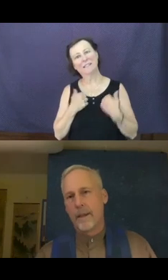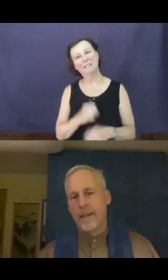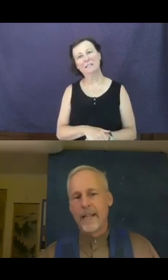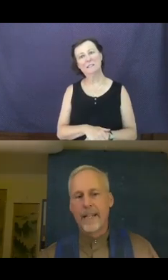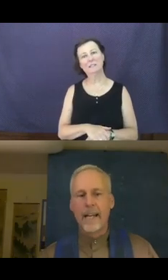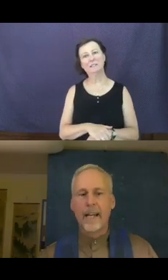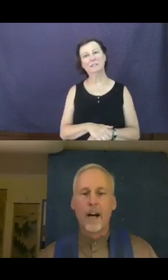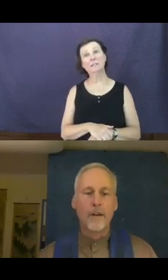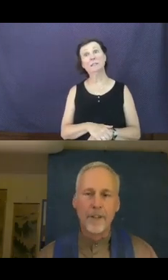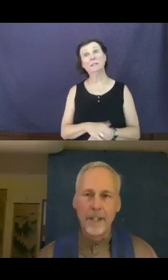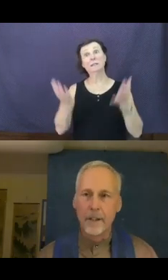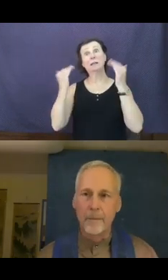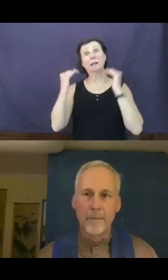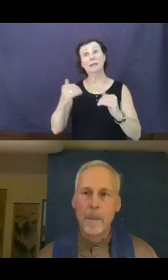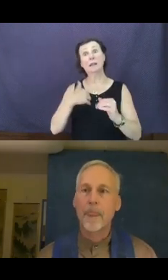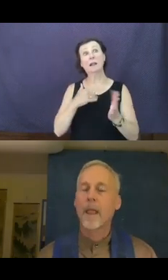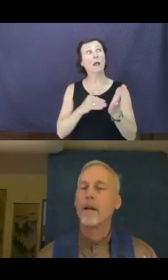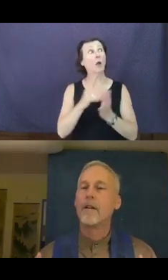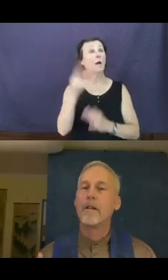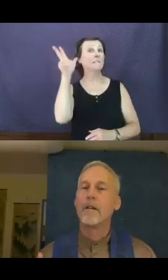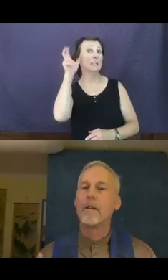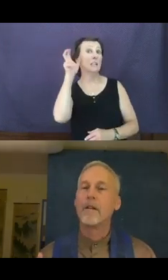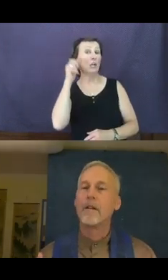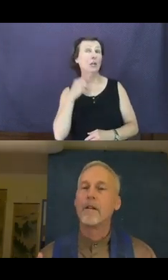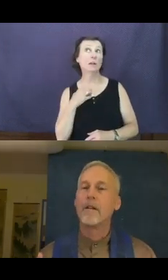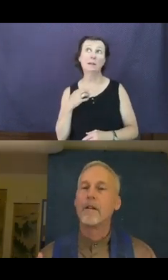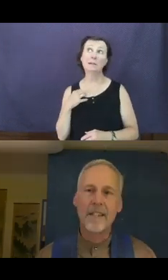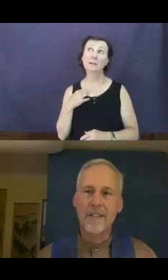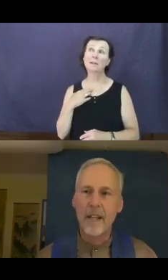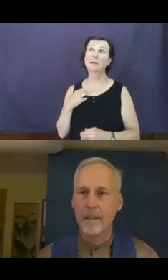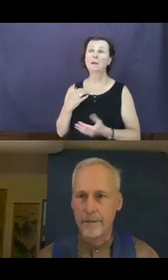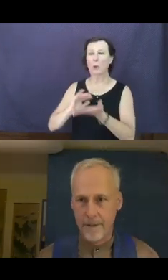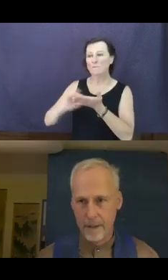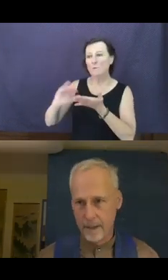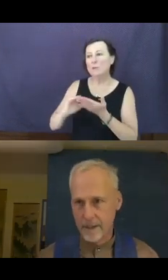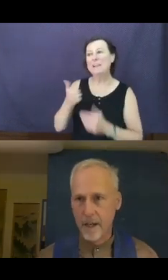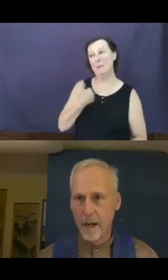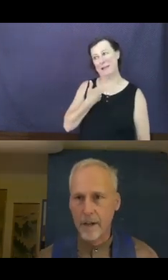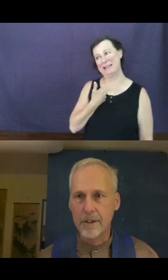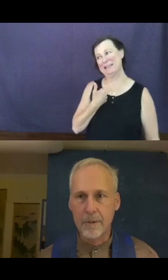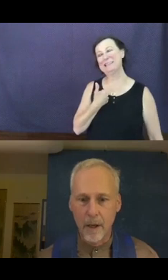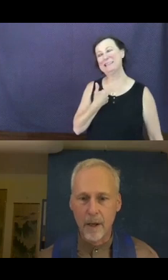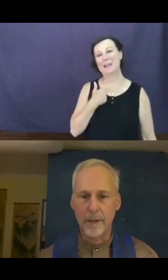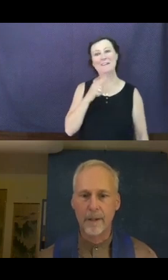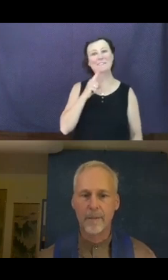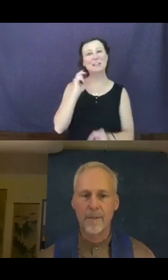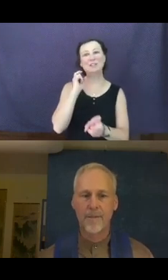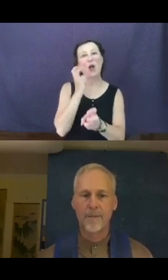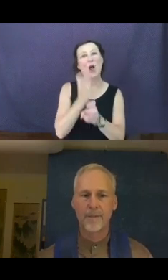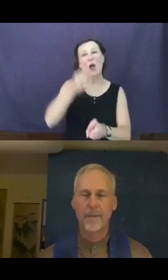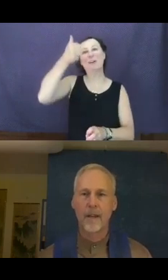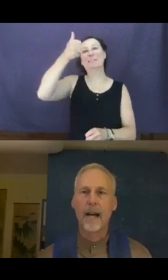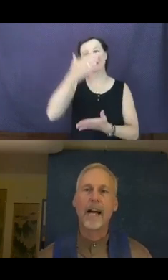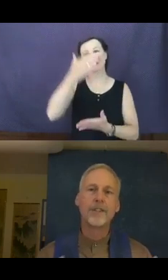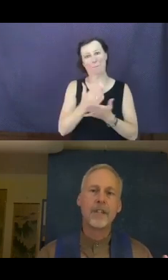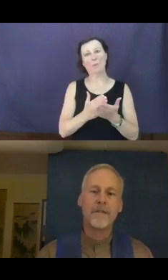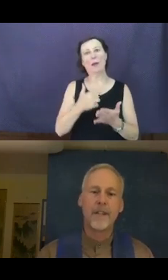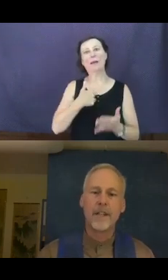Then again, I often hear, "Forgiving myself is the hardest part." I should have this. I